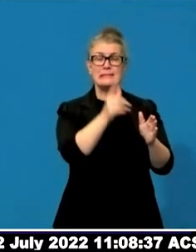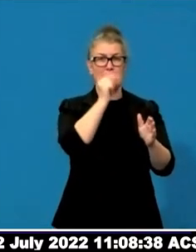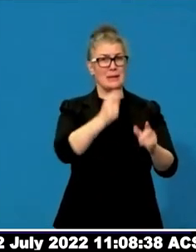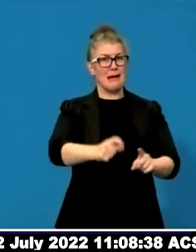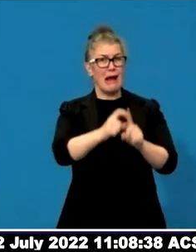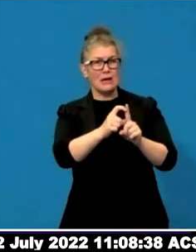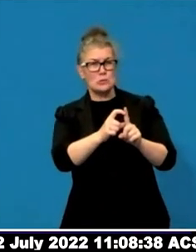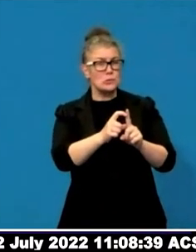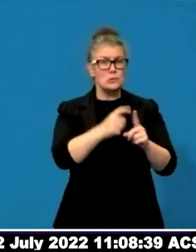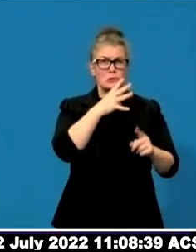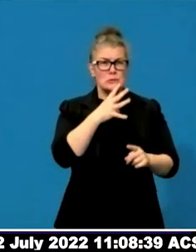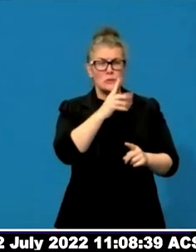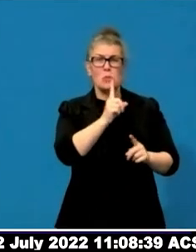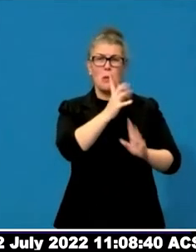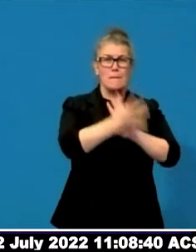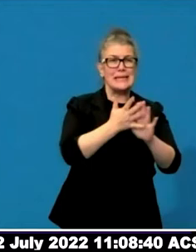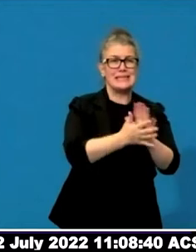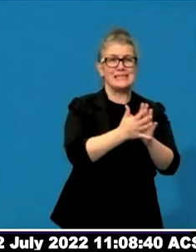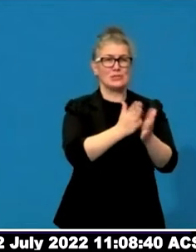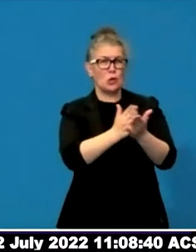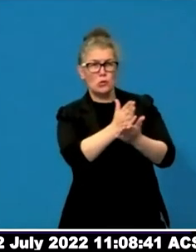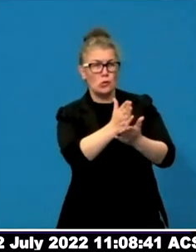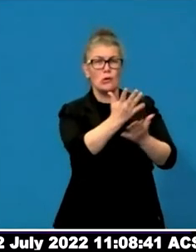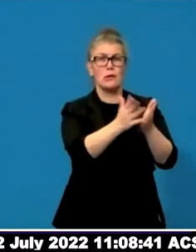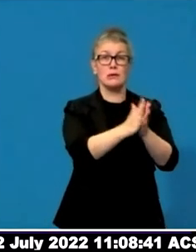So even for myself, if I come across information